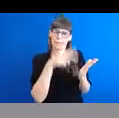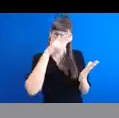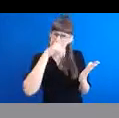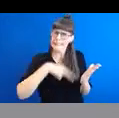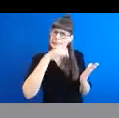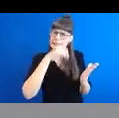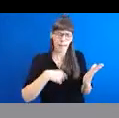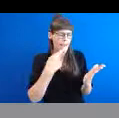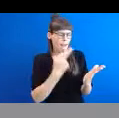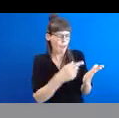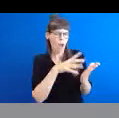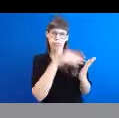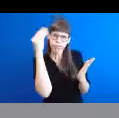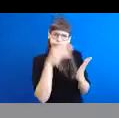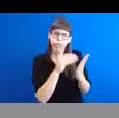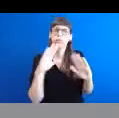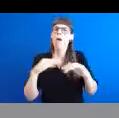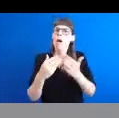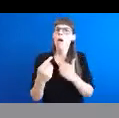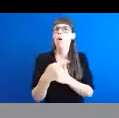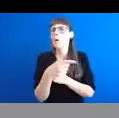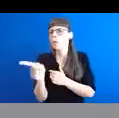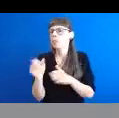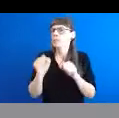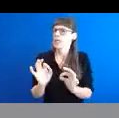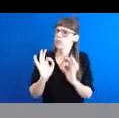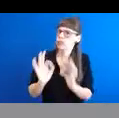I will stop here. But I would really like to encourage you to make